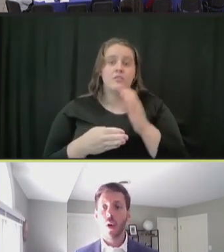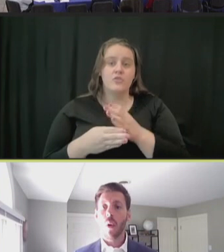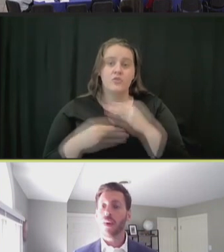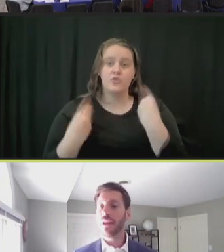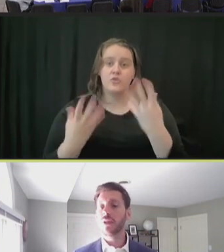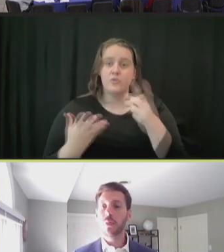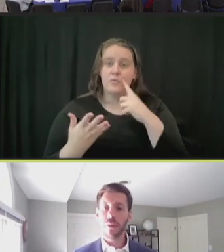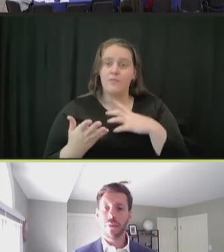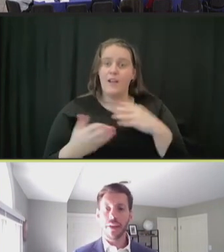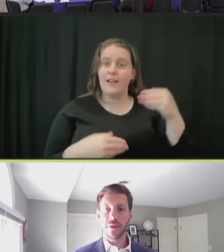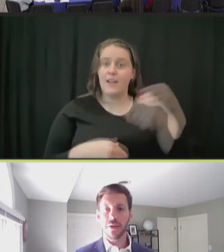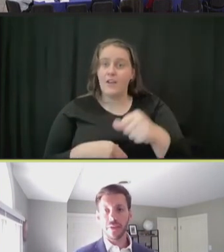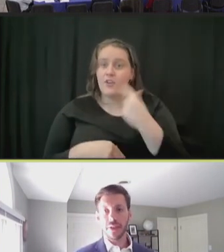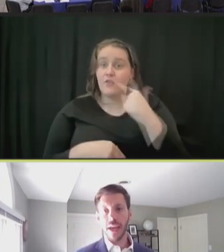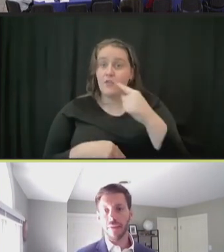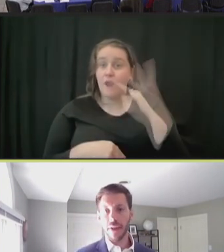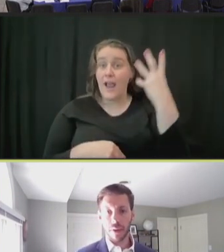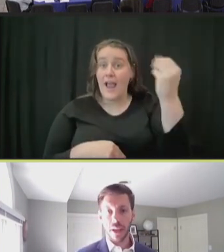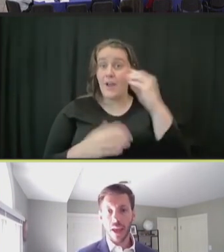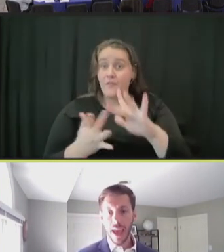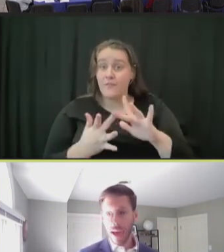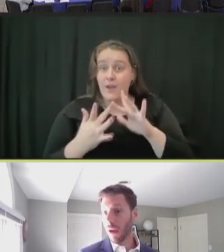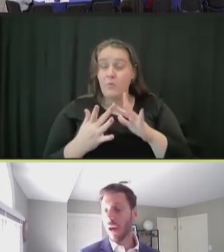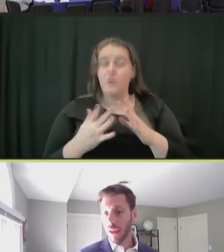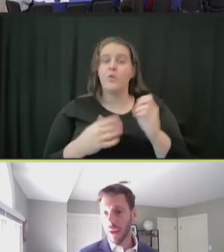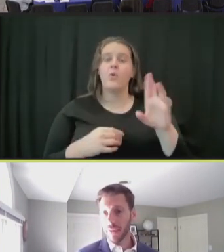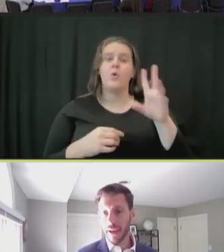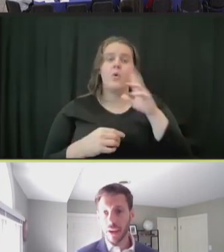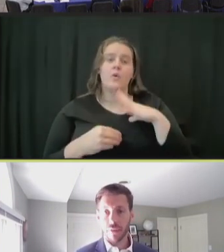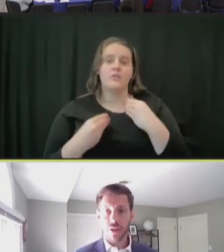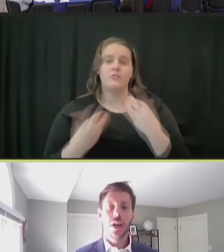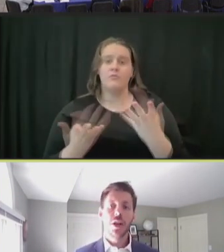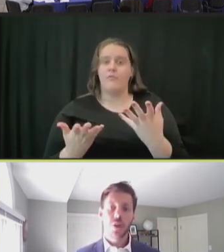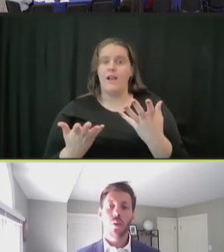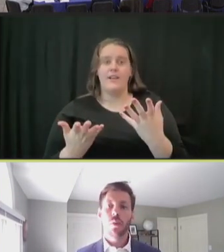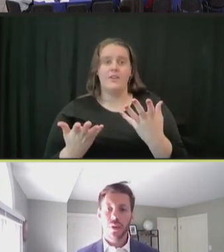or even to provide those services out of network at all and provide coverage. So,